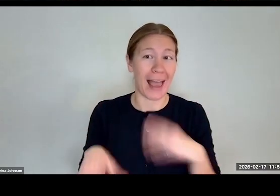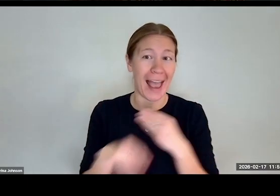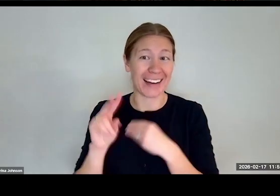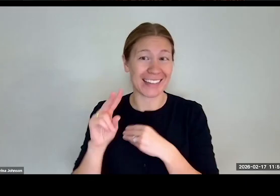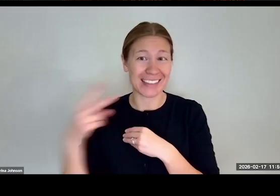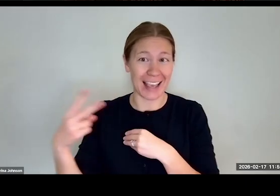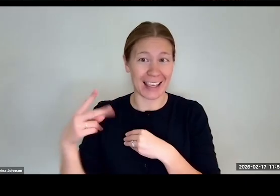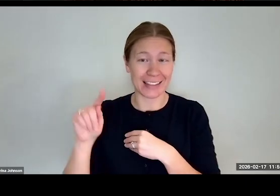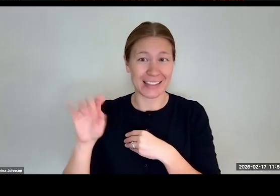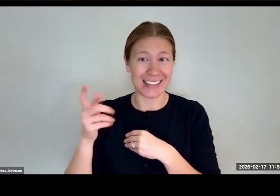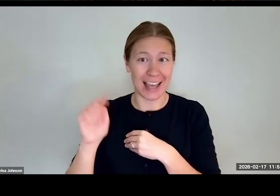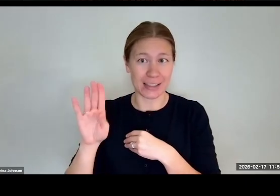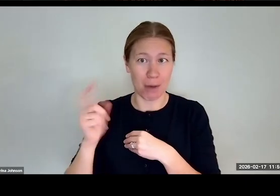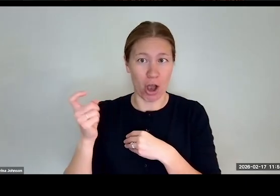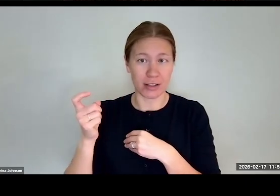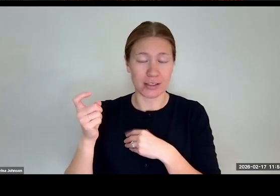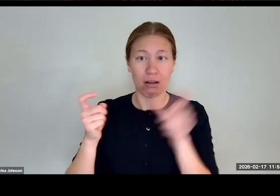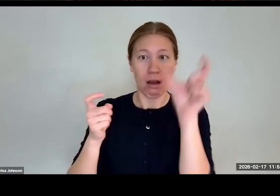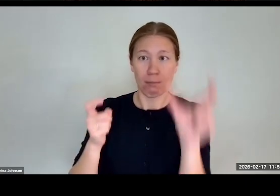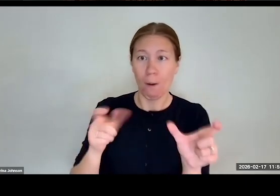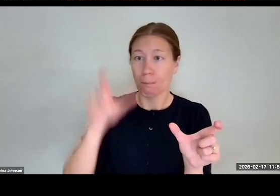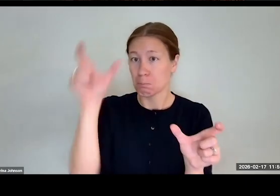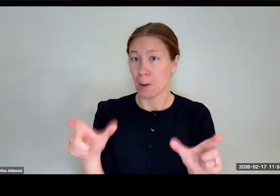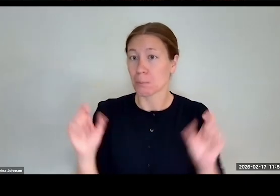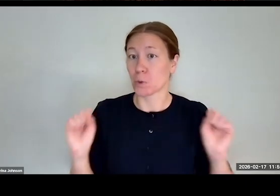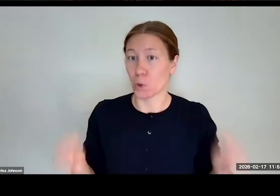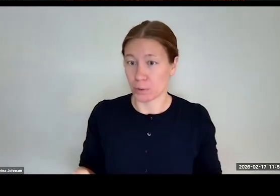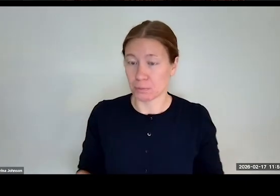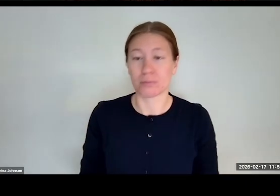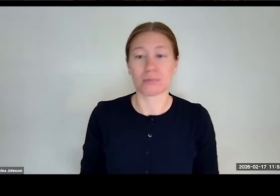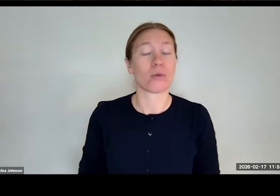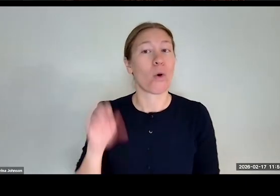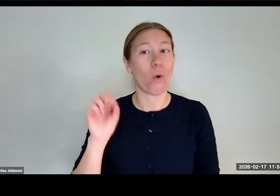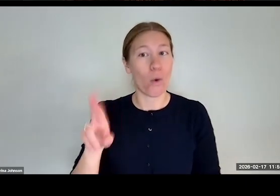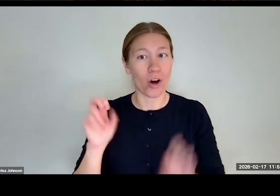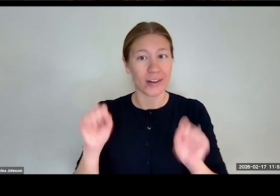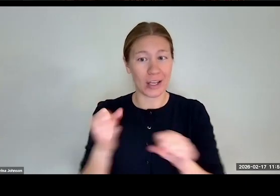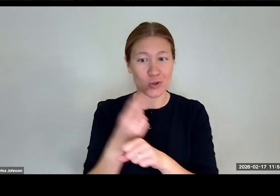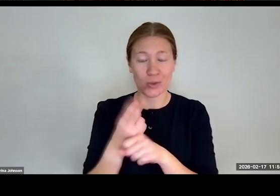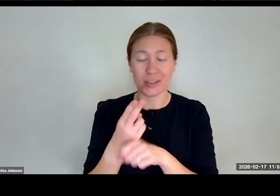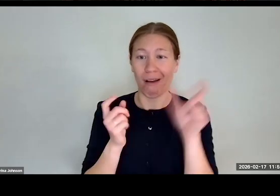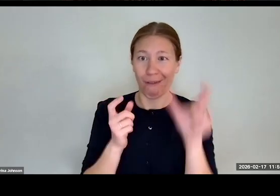and copy paste this content into it. Or I can use the columns feature for text box in Word